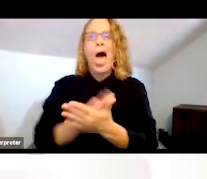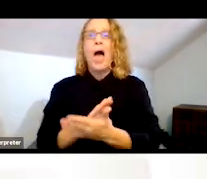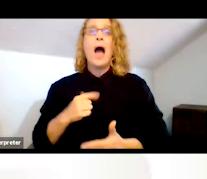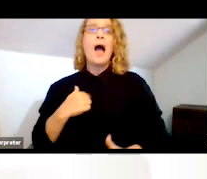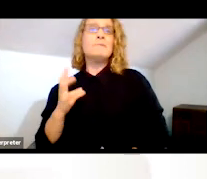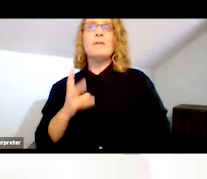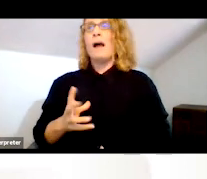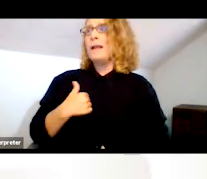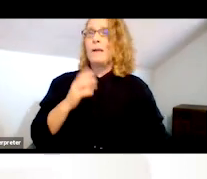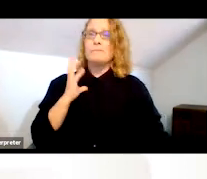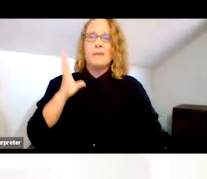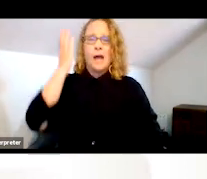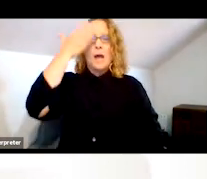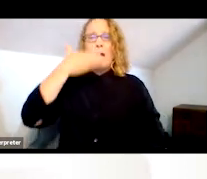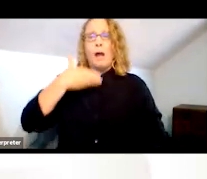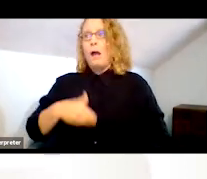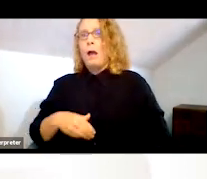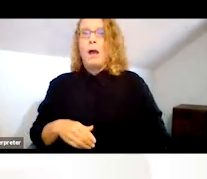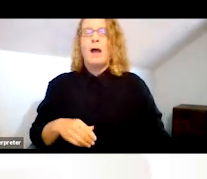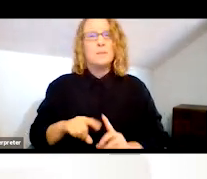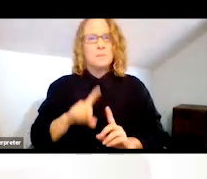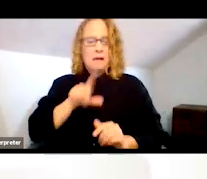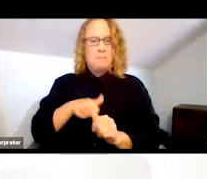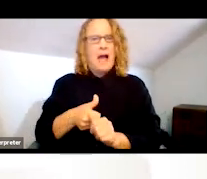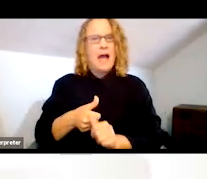and the level of trauma and learning how,